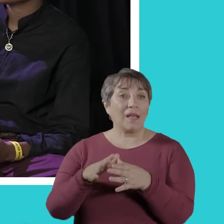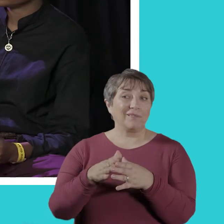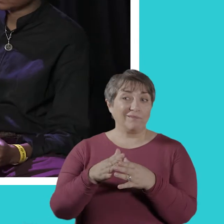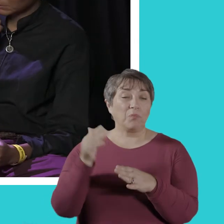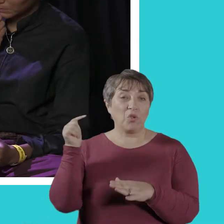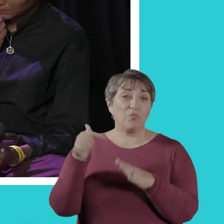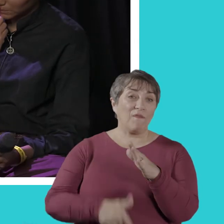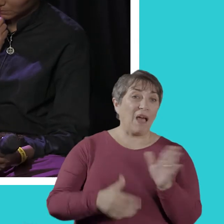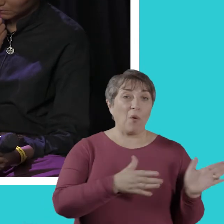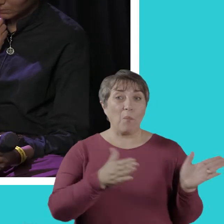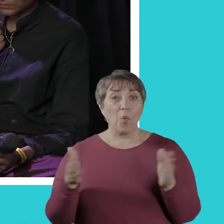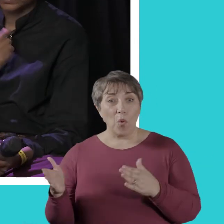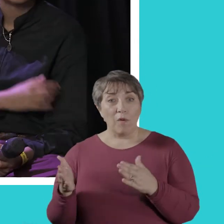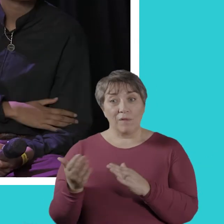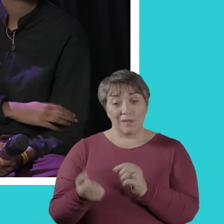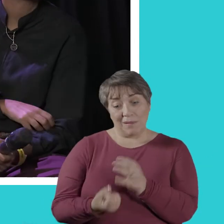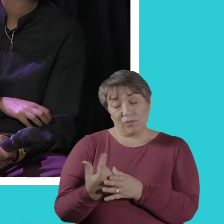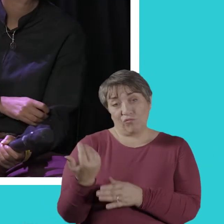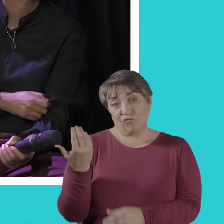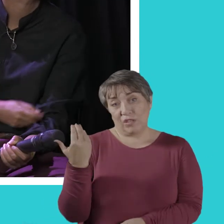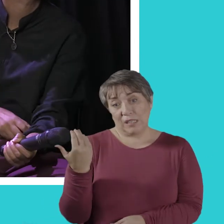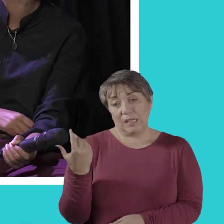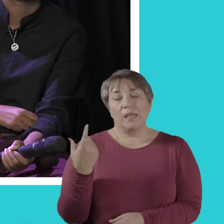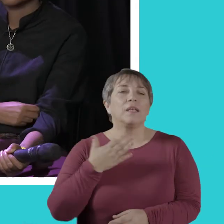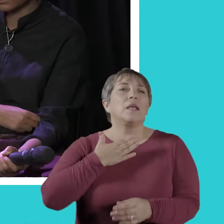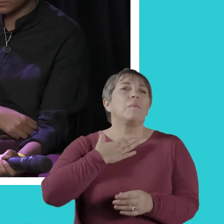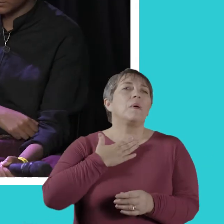But I just want to very quickly throw things out to the audience before we move on to the next